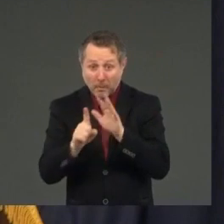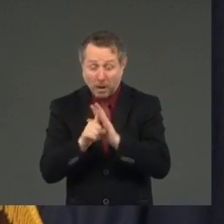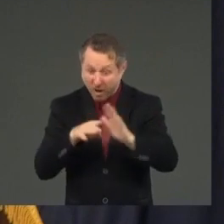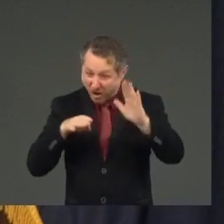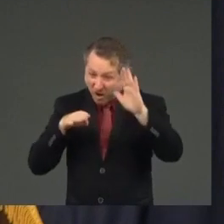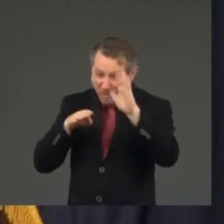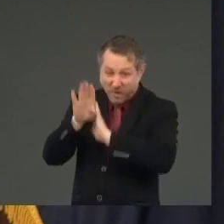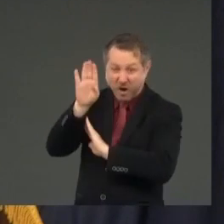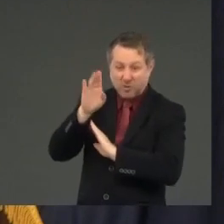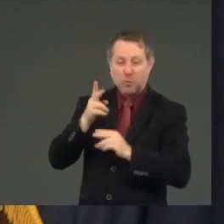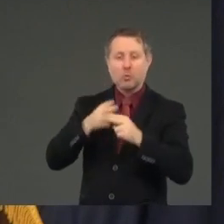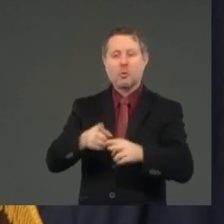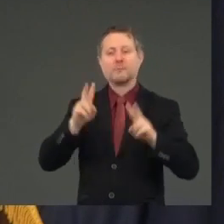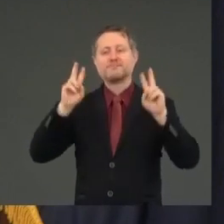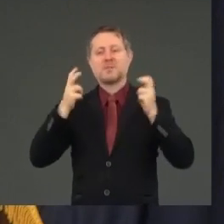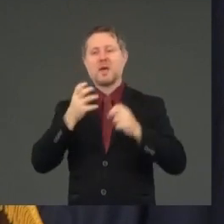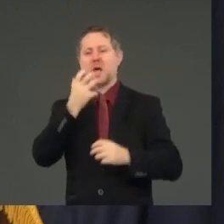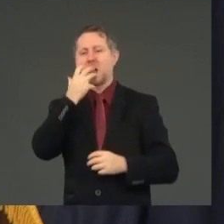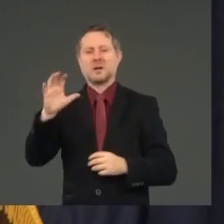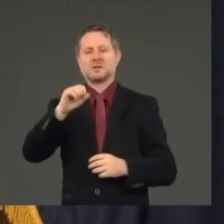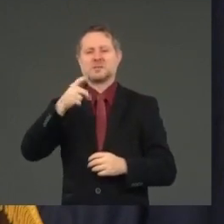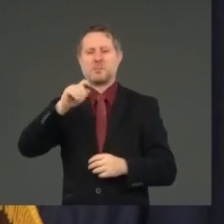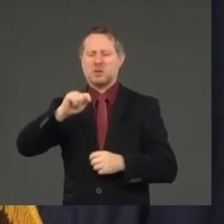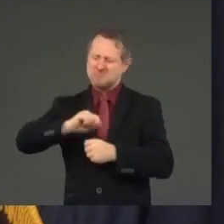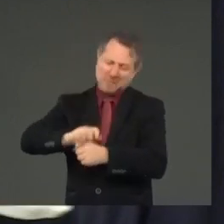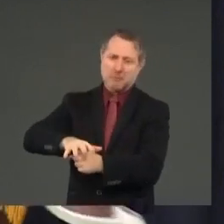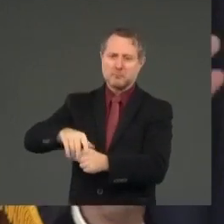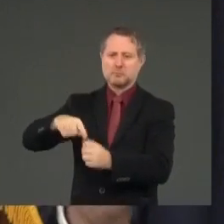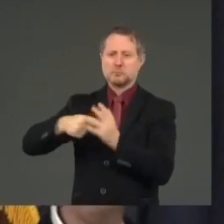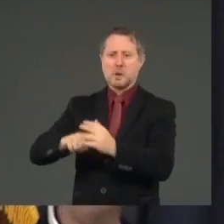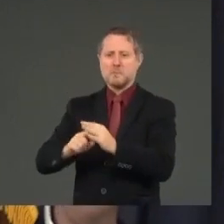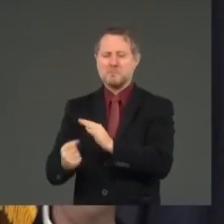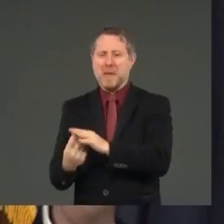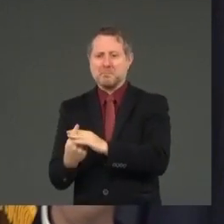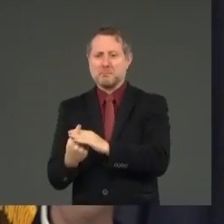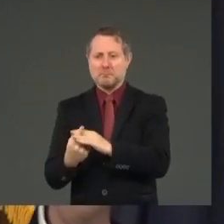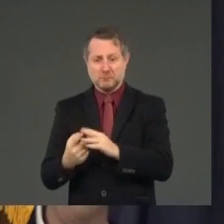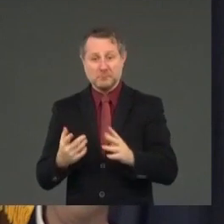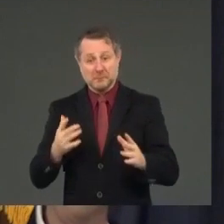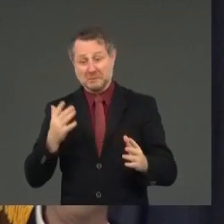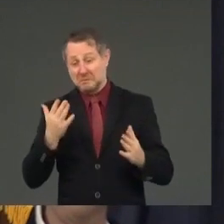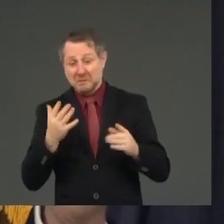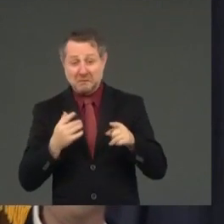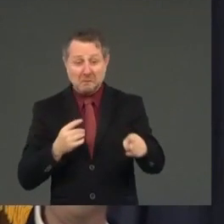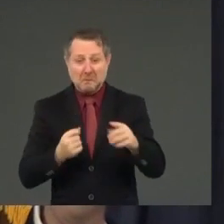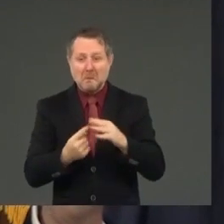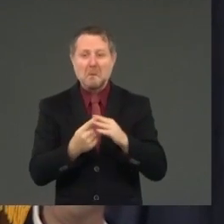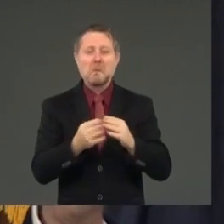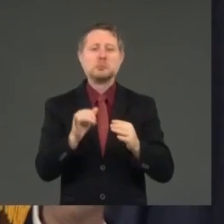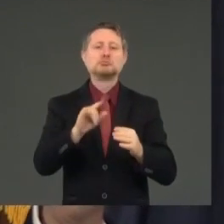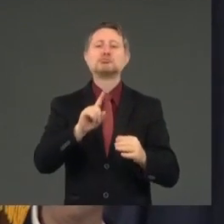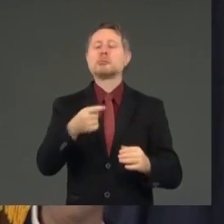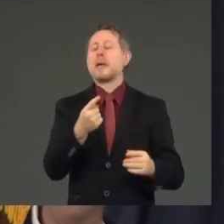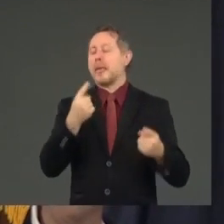ACTIVITY. IF YOU SEE A SHIFT, YOU MAY HAVE A CLUSTER. YOU MAY HAVE A HOTSPOT.